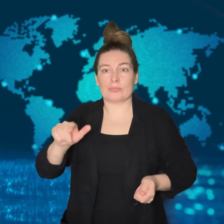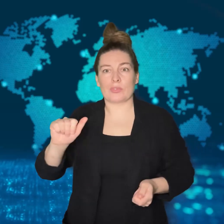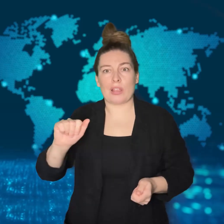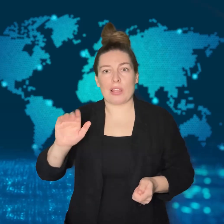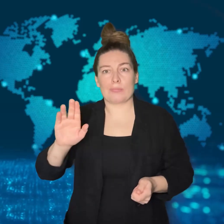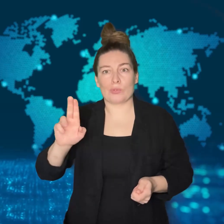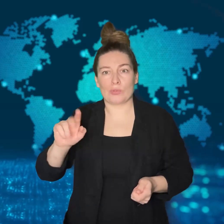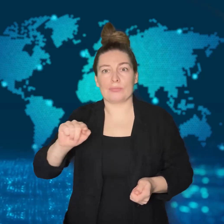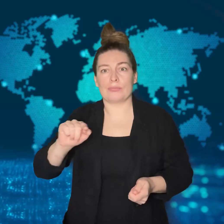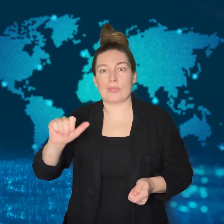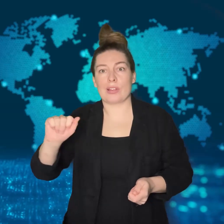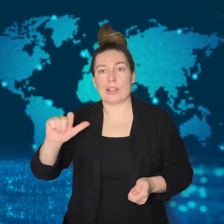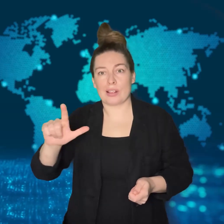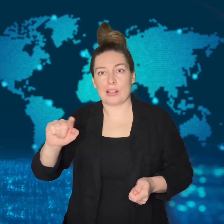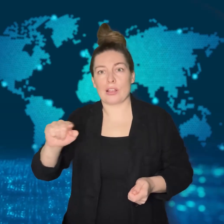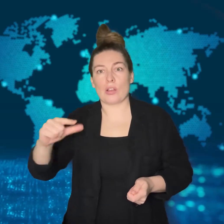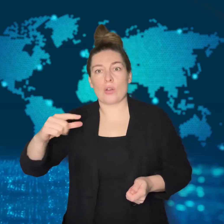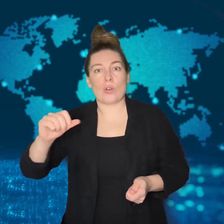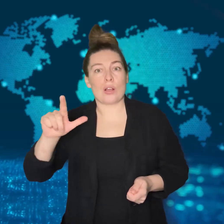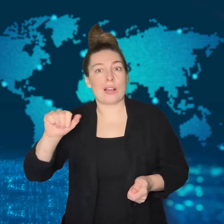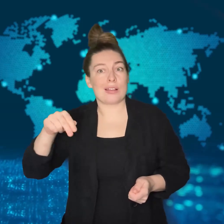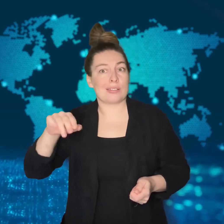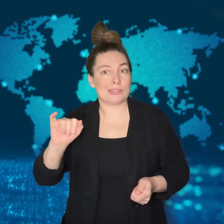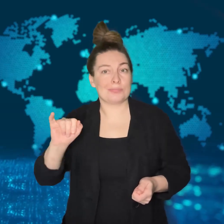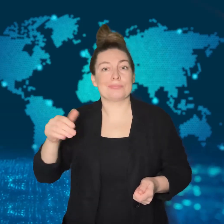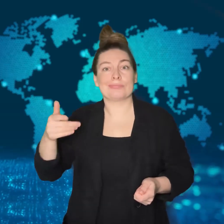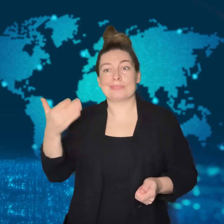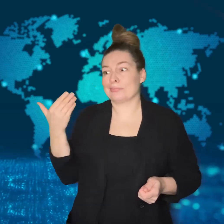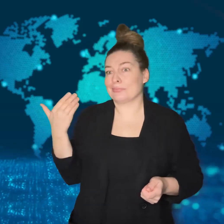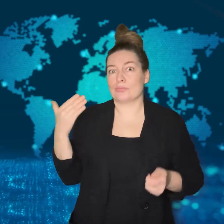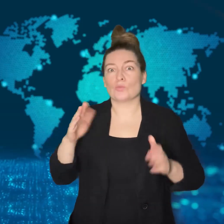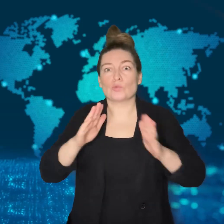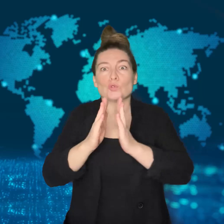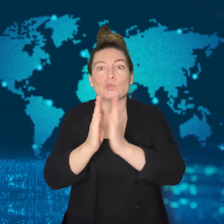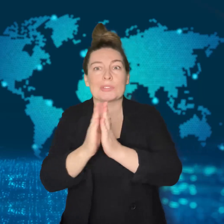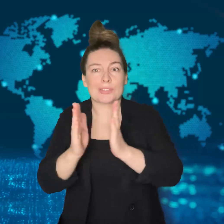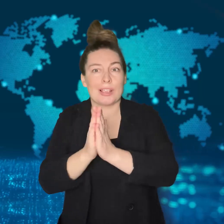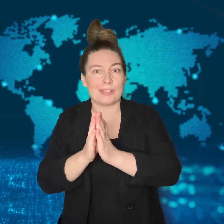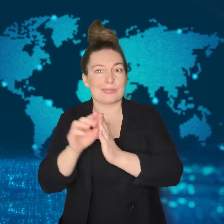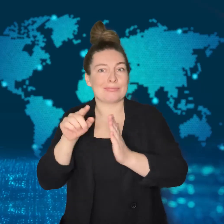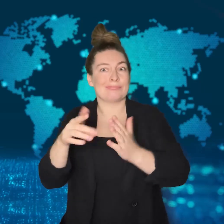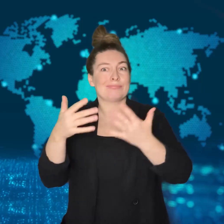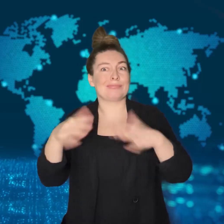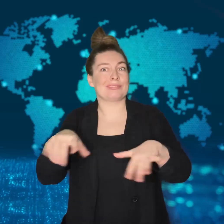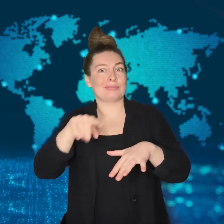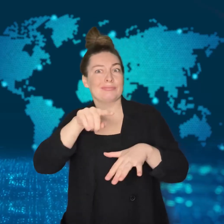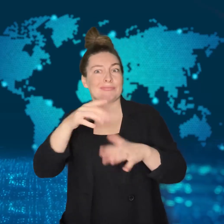called Assad's government's fall "a victory to